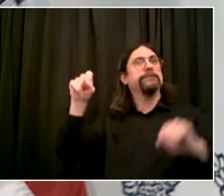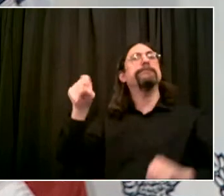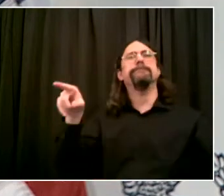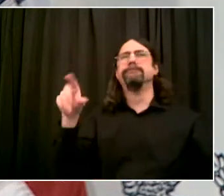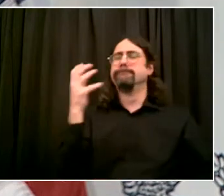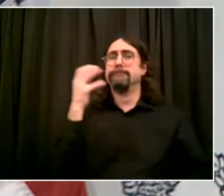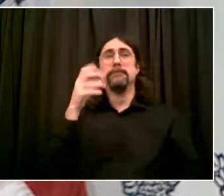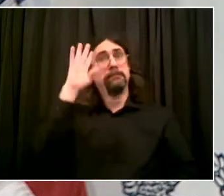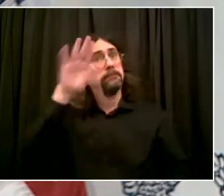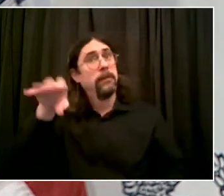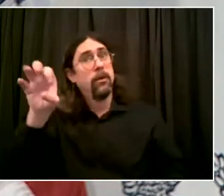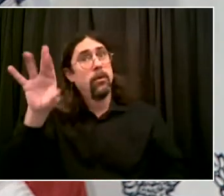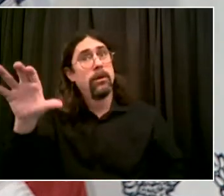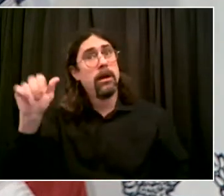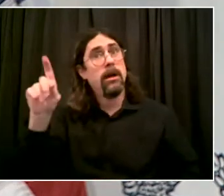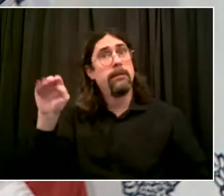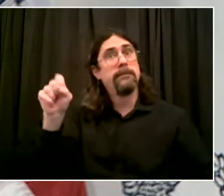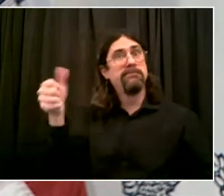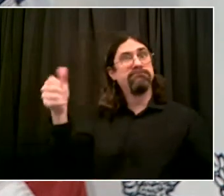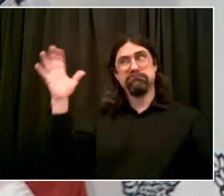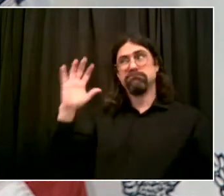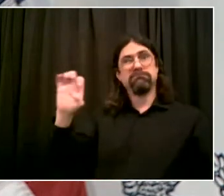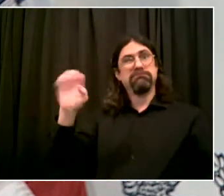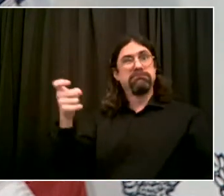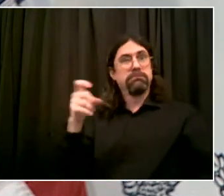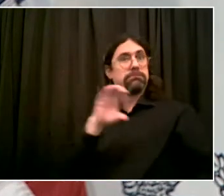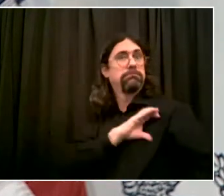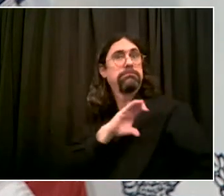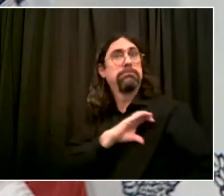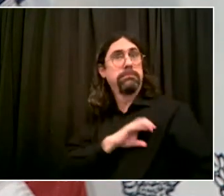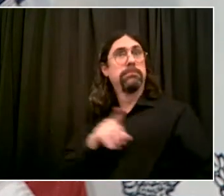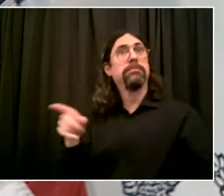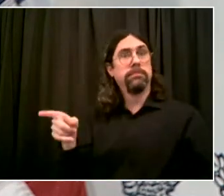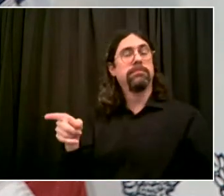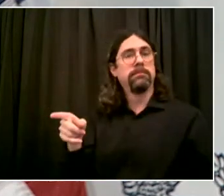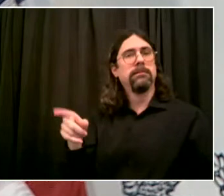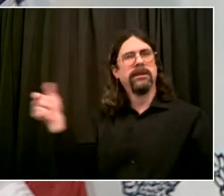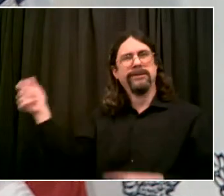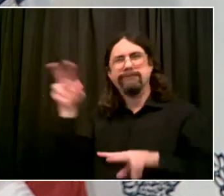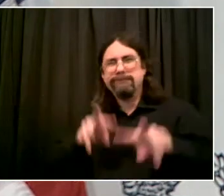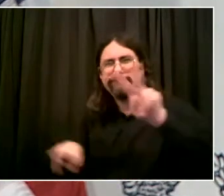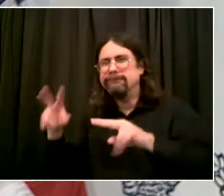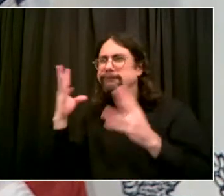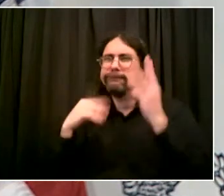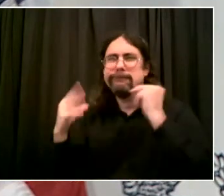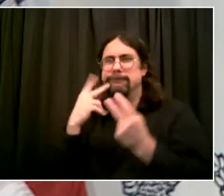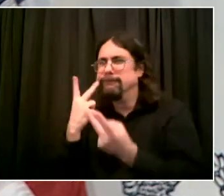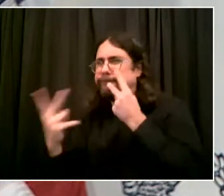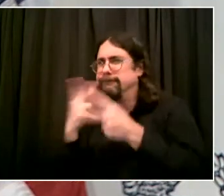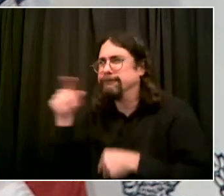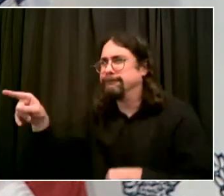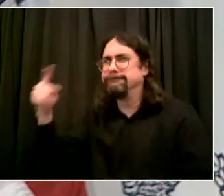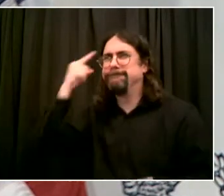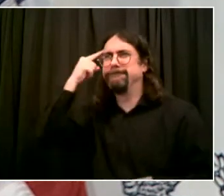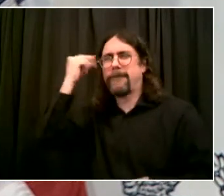FOR OVEVER 20 YEARS.